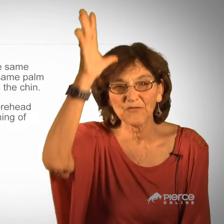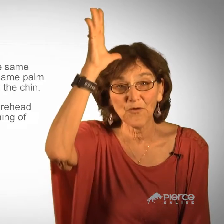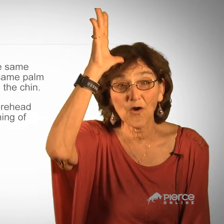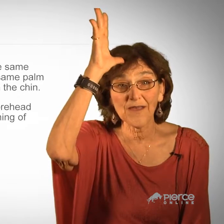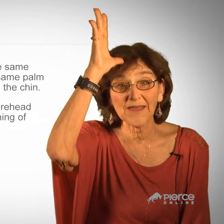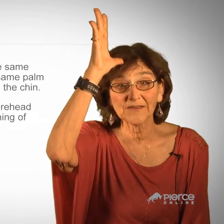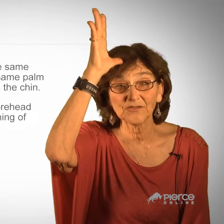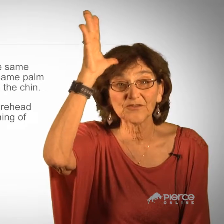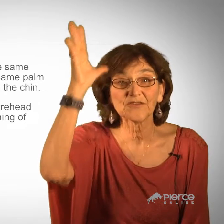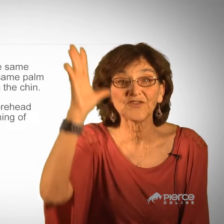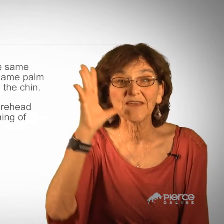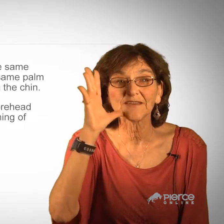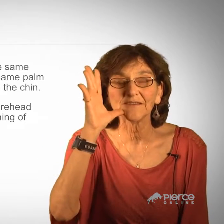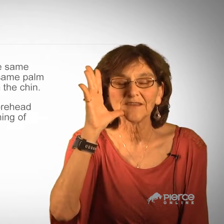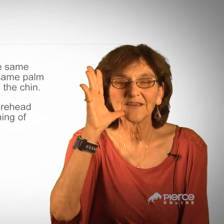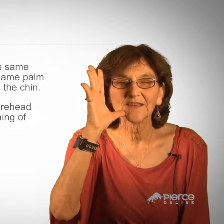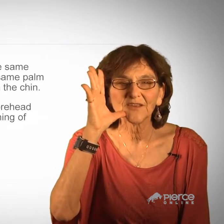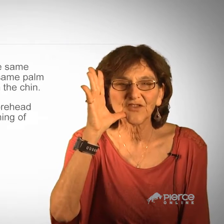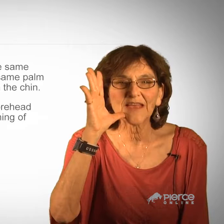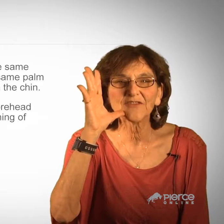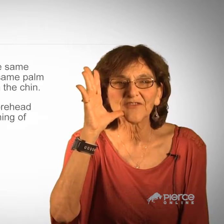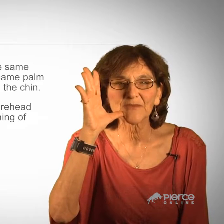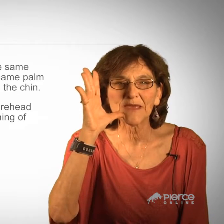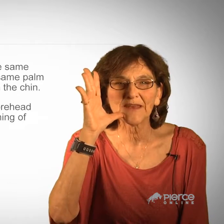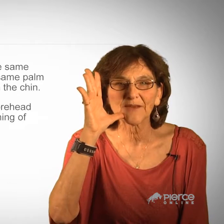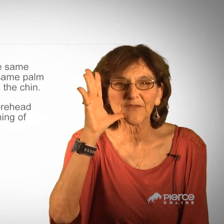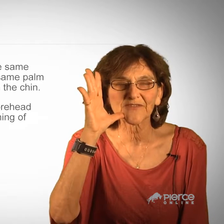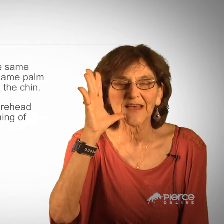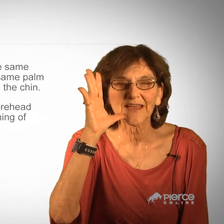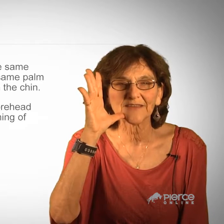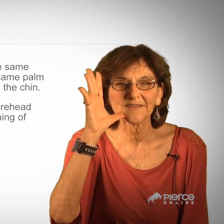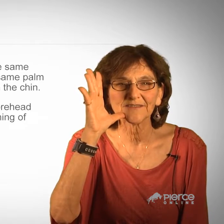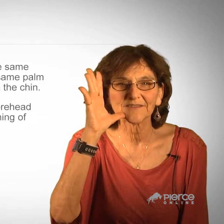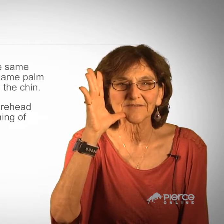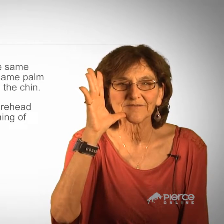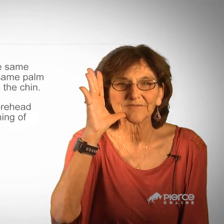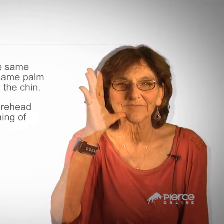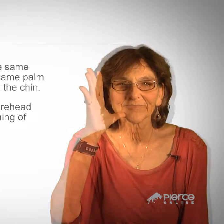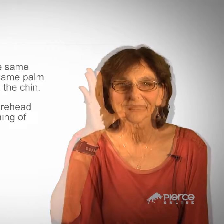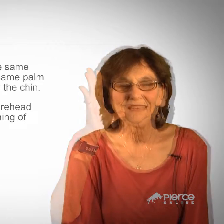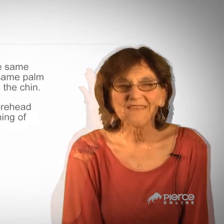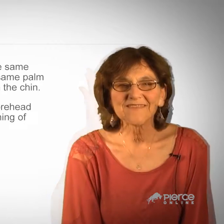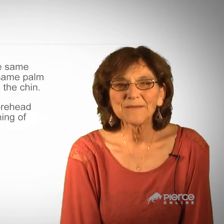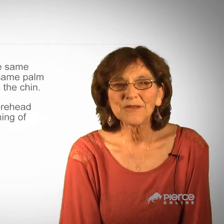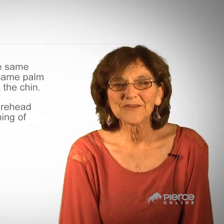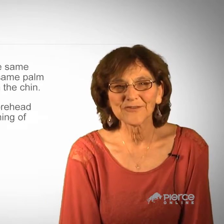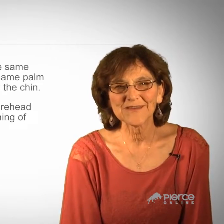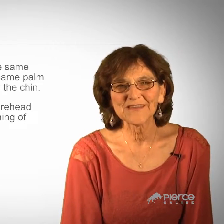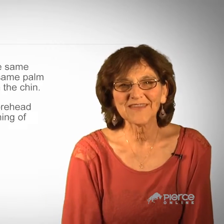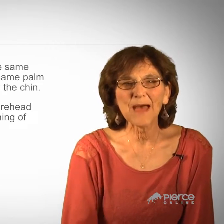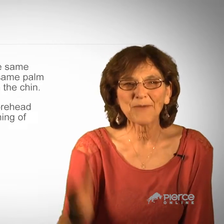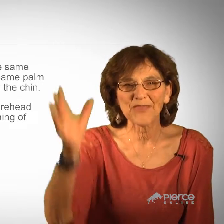the forehead to the chin, changes the meaning of the sign. Similarly the tap on